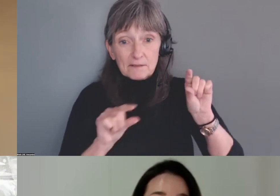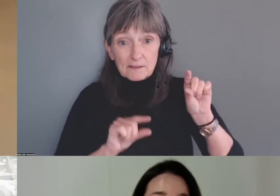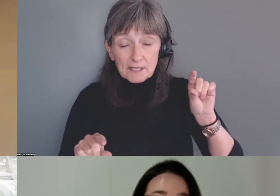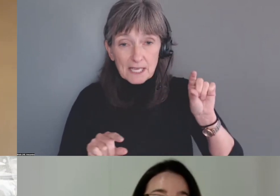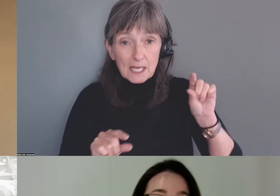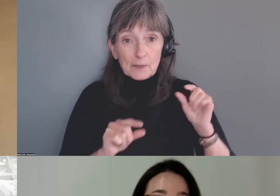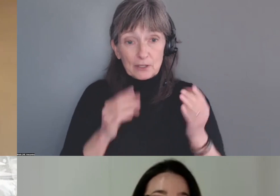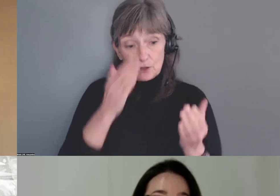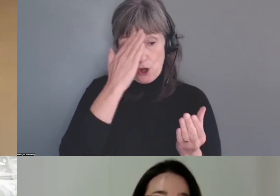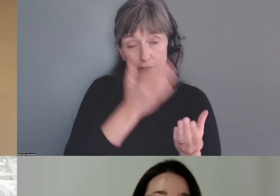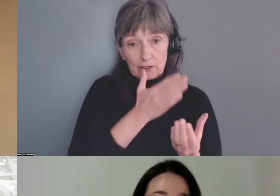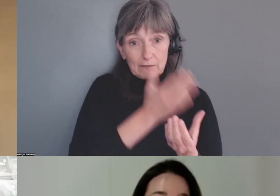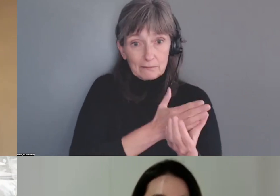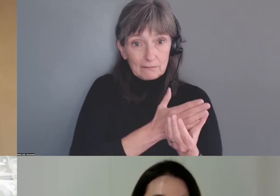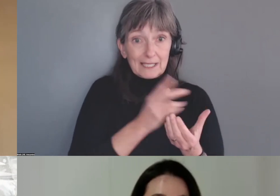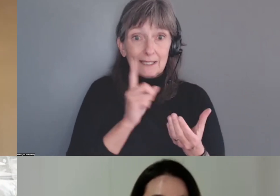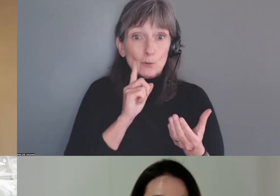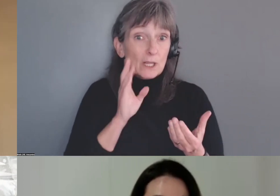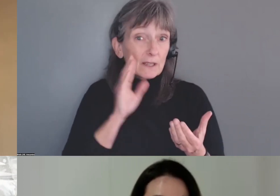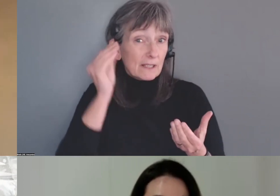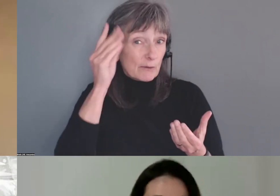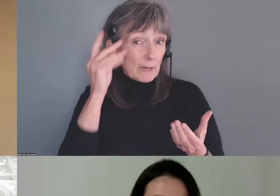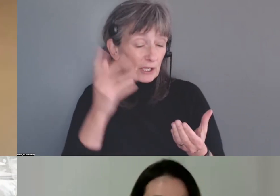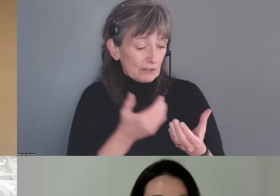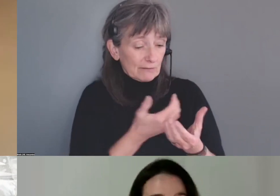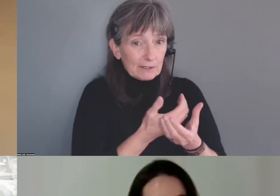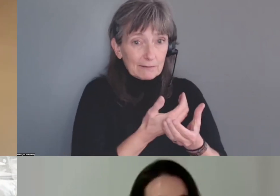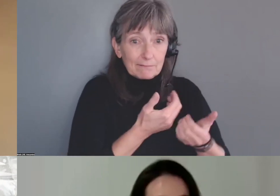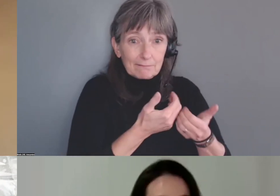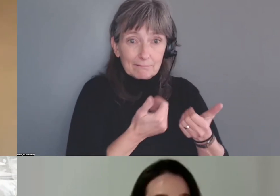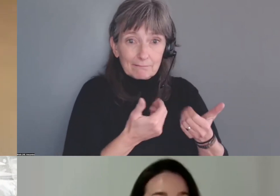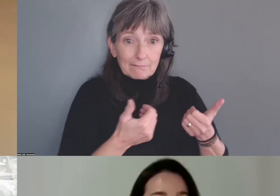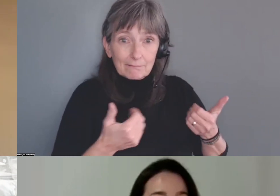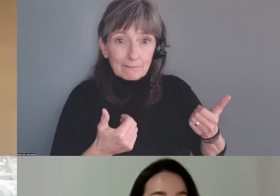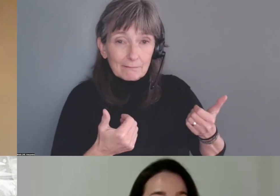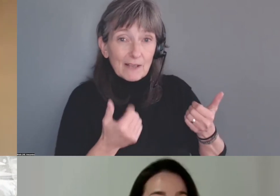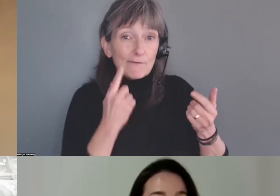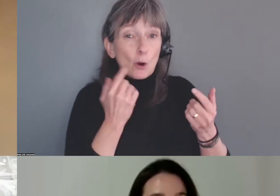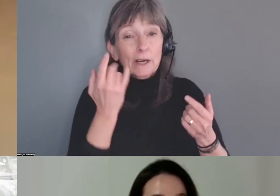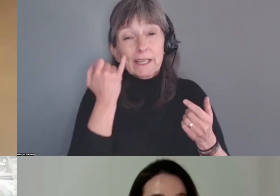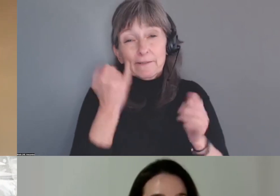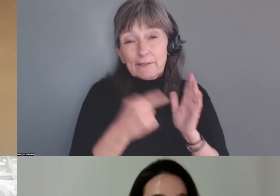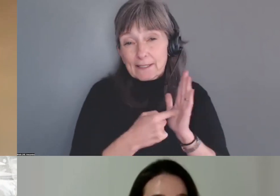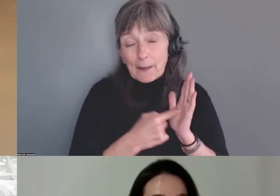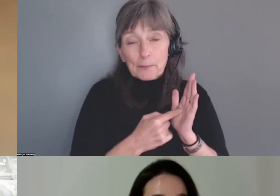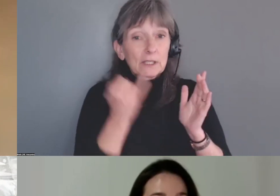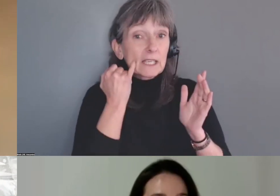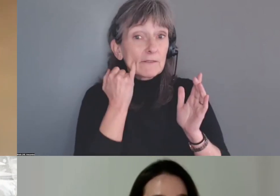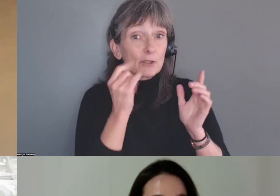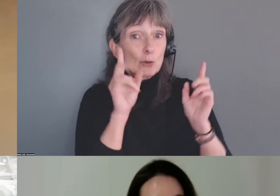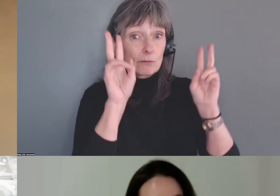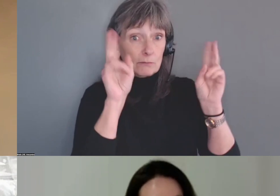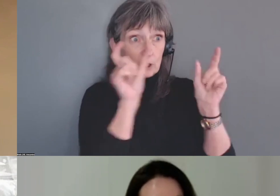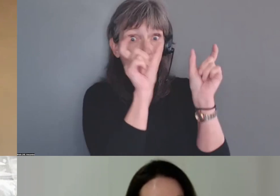sections and then it's going to look for those index sections when you ask it a question.